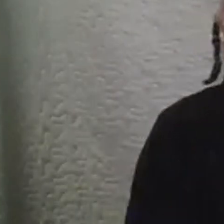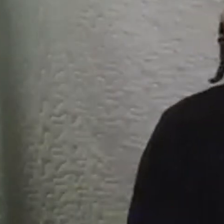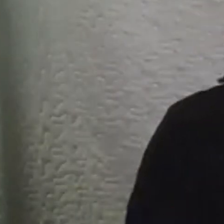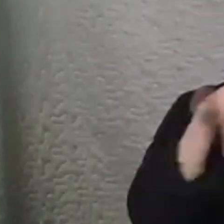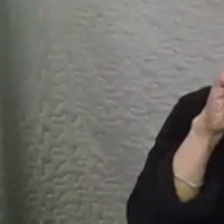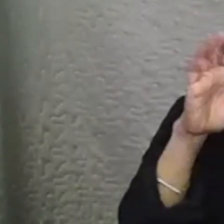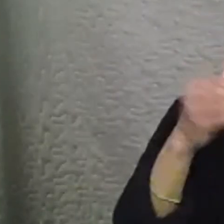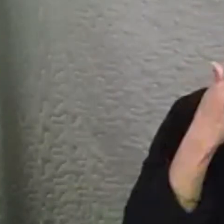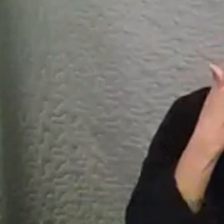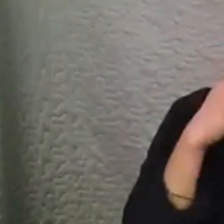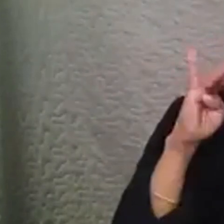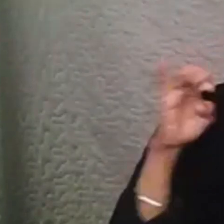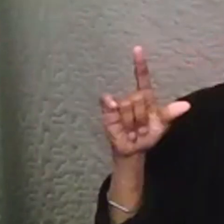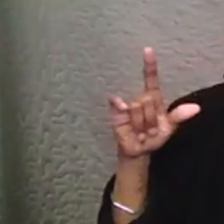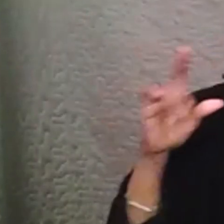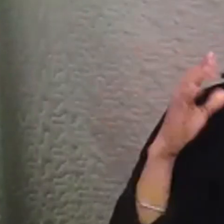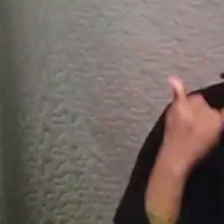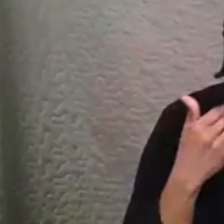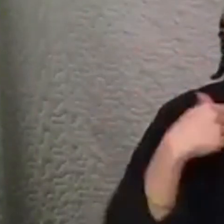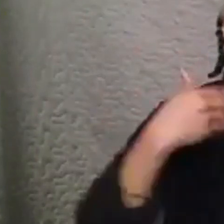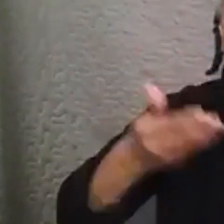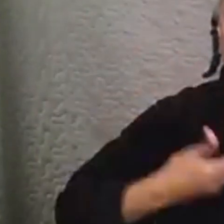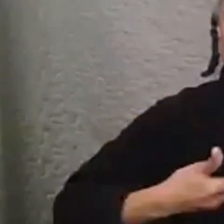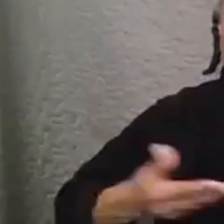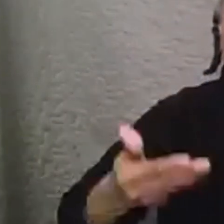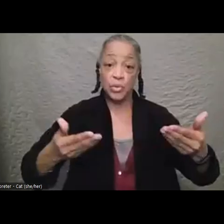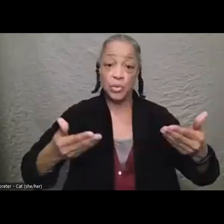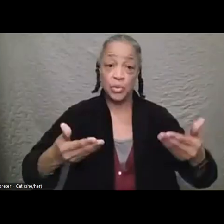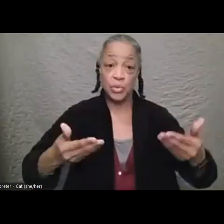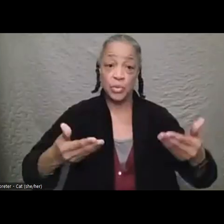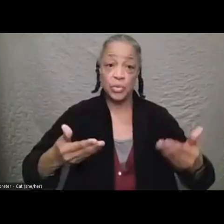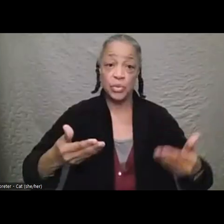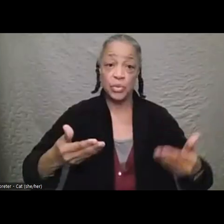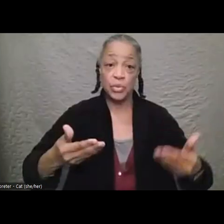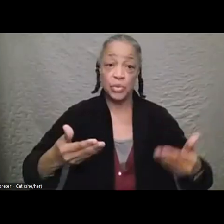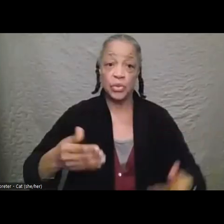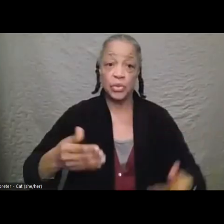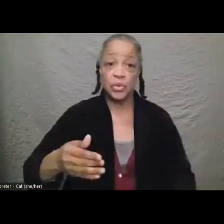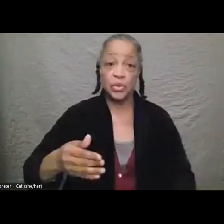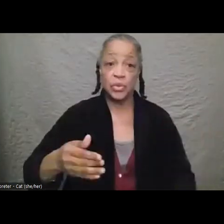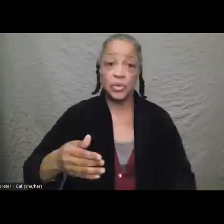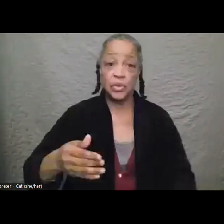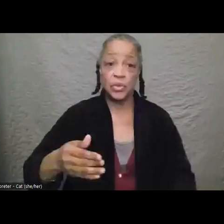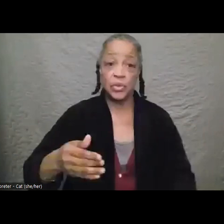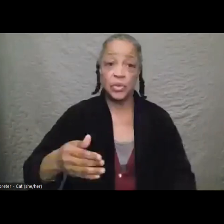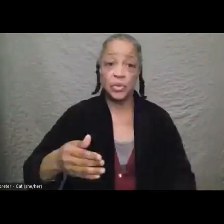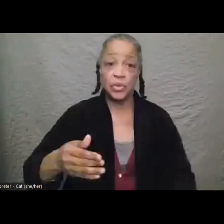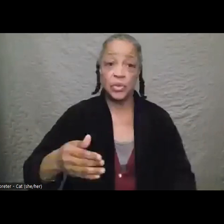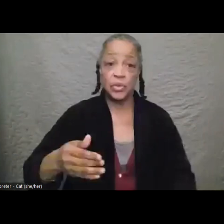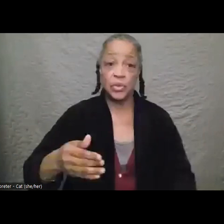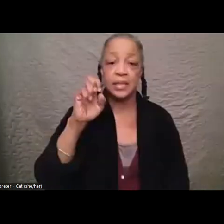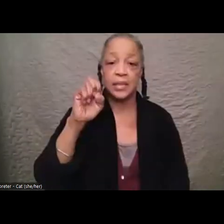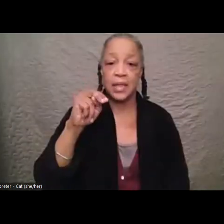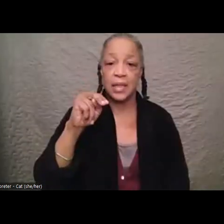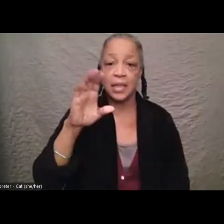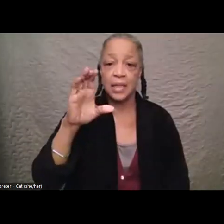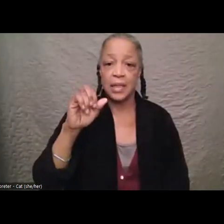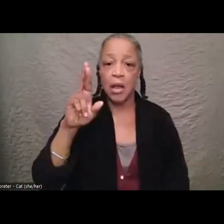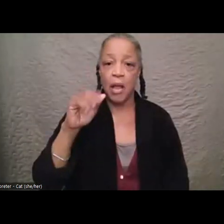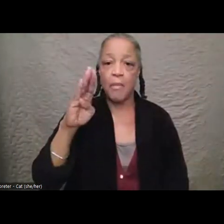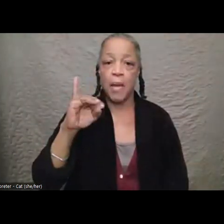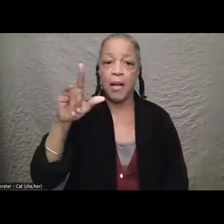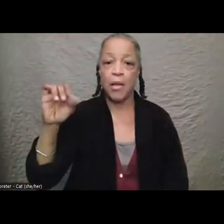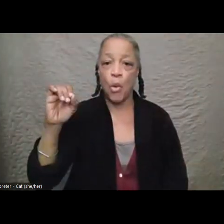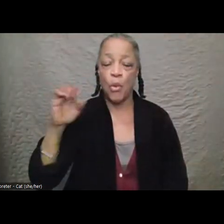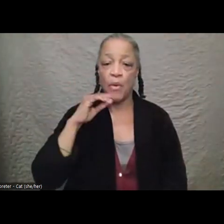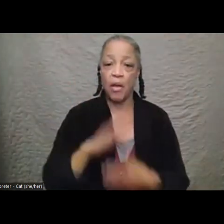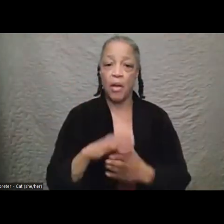I am going to introduce Jensen Caraballo . Jensen serves on the Board of Directors of the - - disability